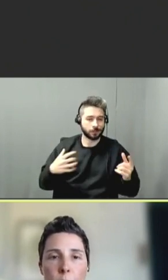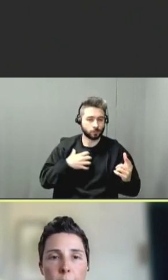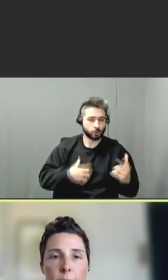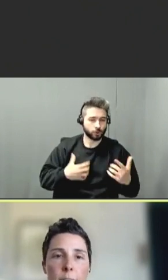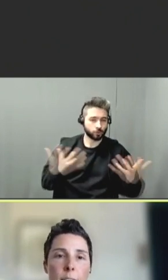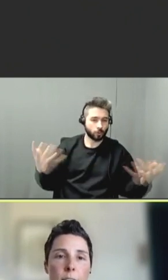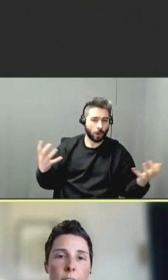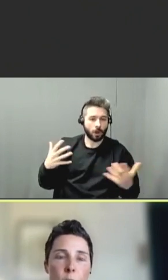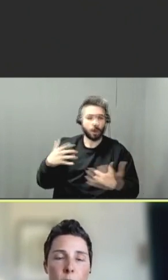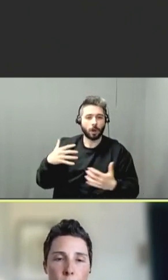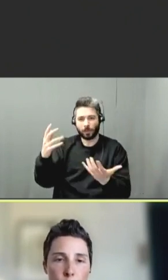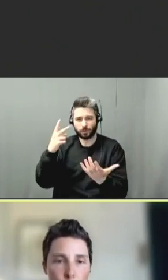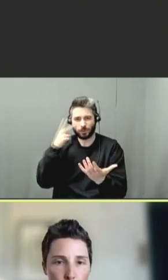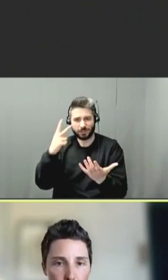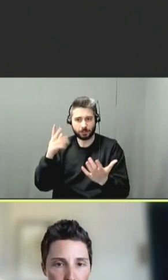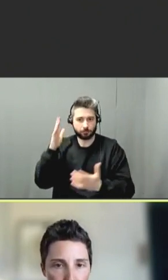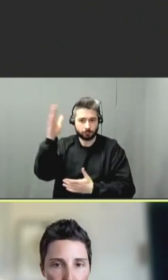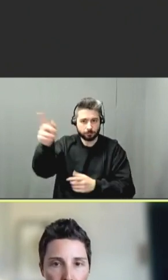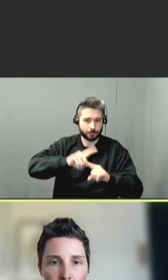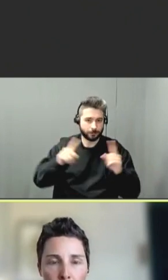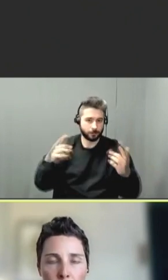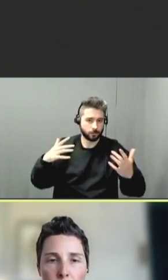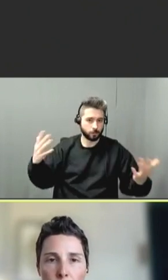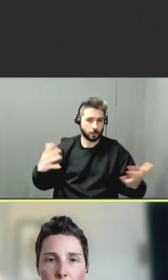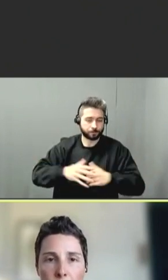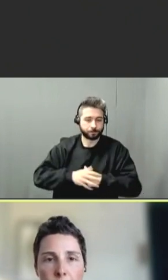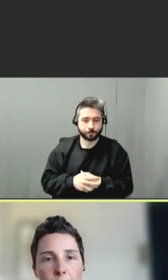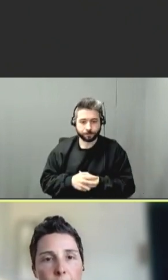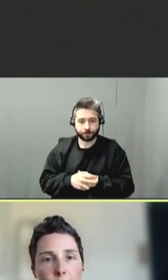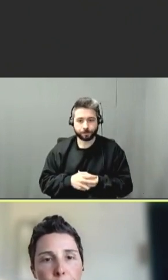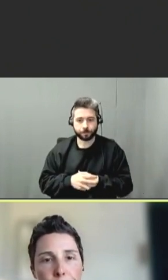would you like to see done differently in the future? All right. Next slide.